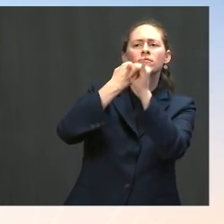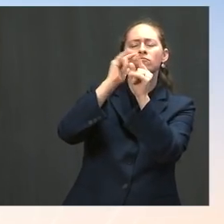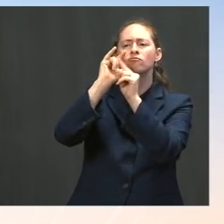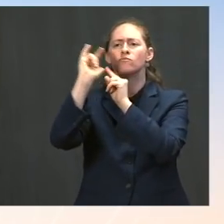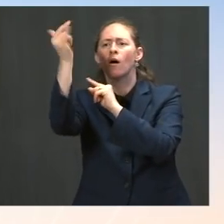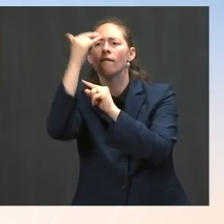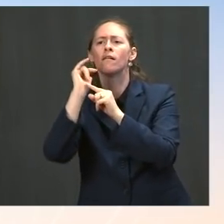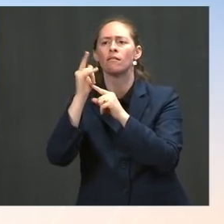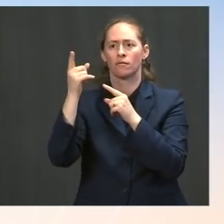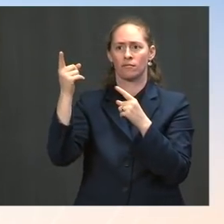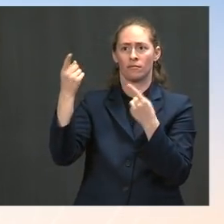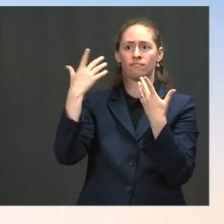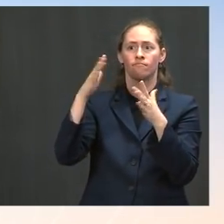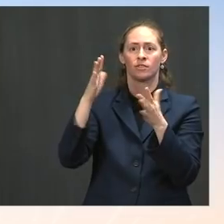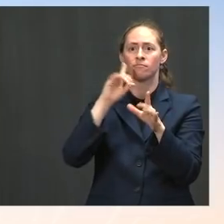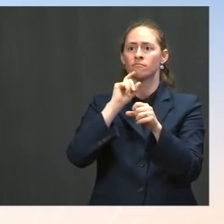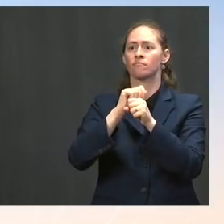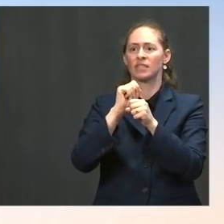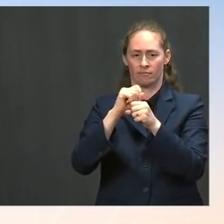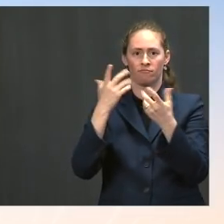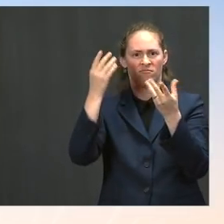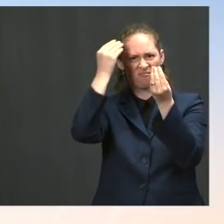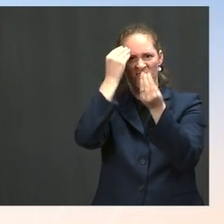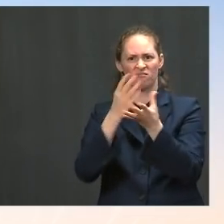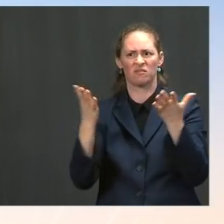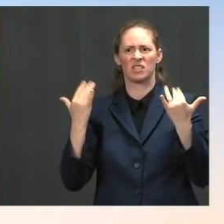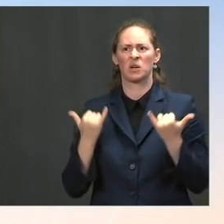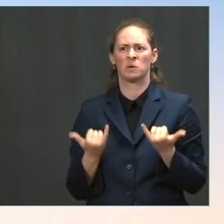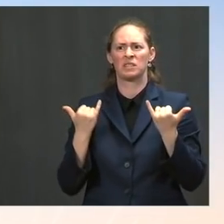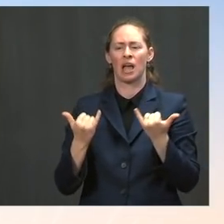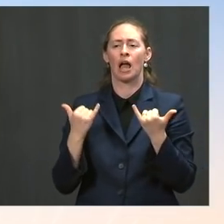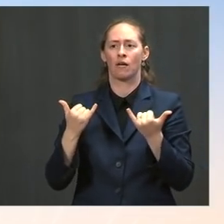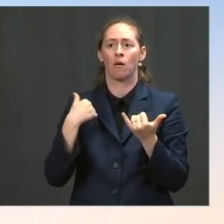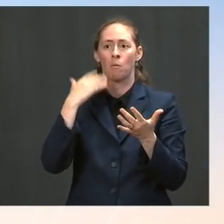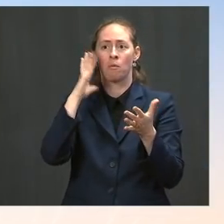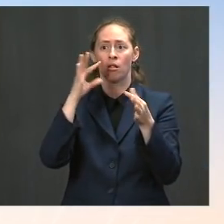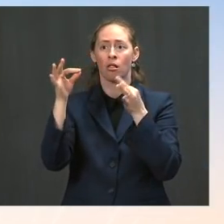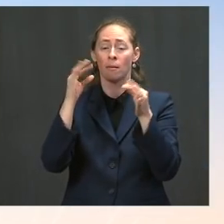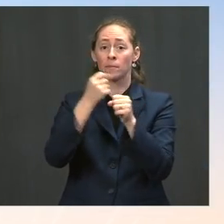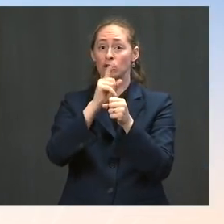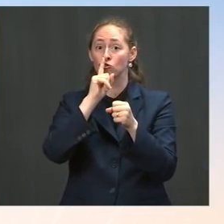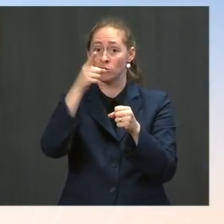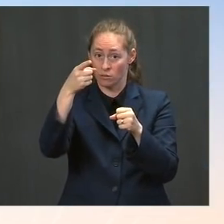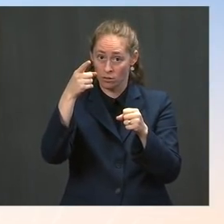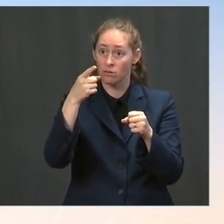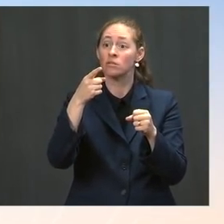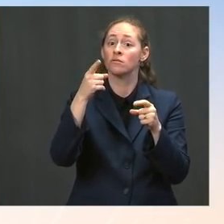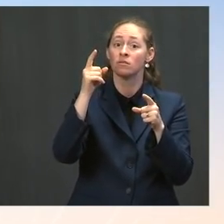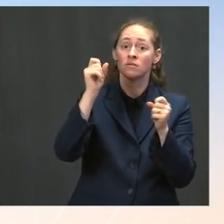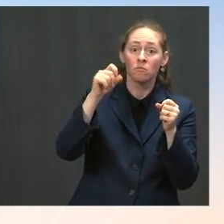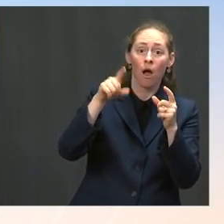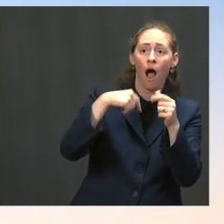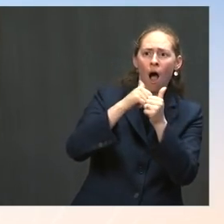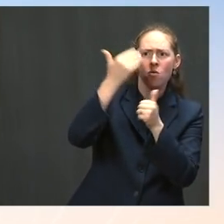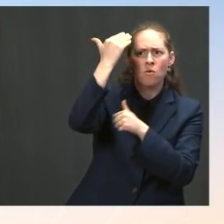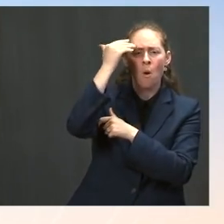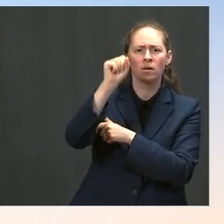and they provide guidance to whether it is safe to travel to certain countries or parts of the world. And, of course, American citizens make their own decisions.